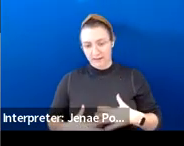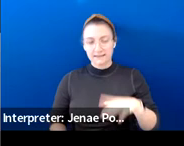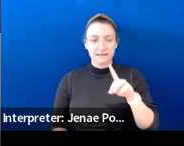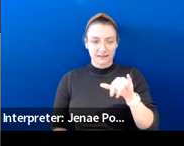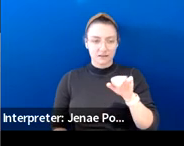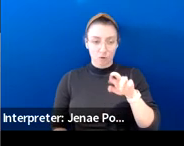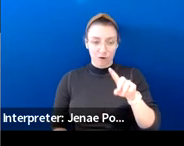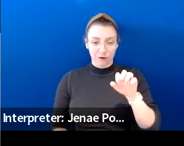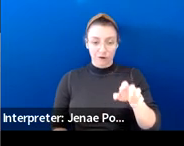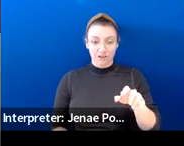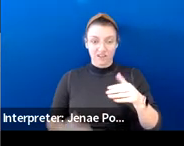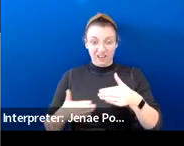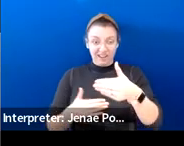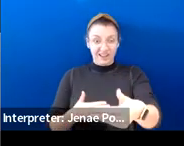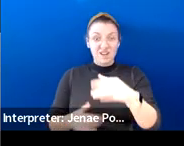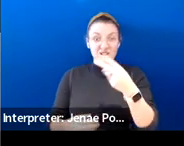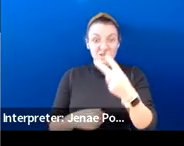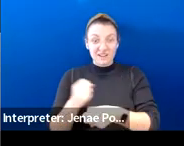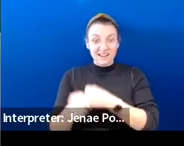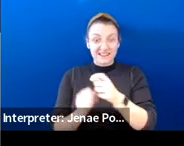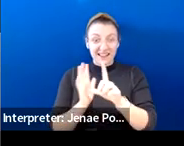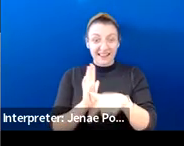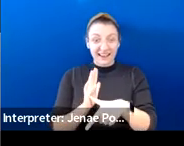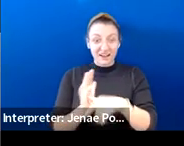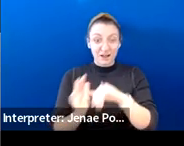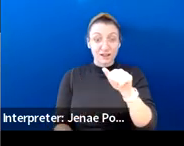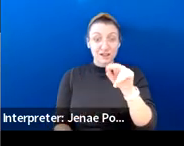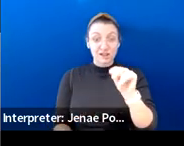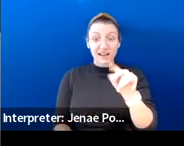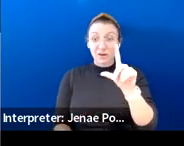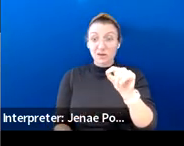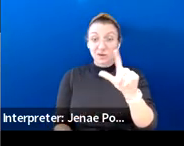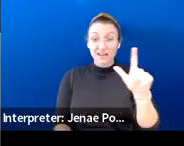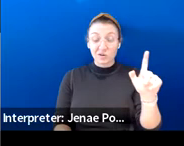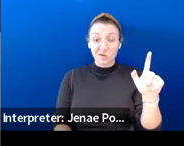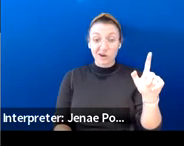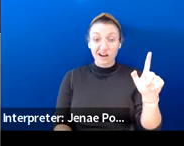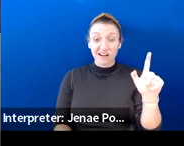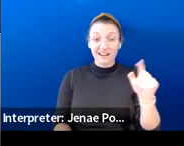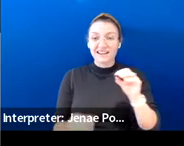You look at just January 2021 just launched January that number almost quadrupled.